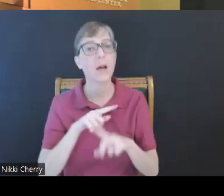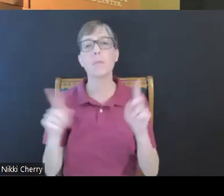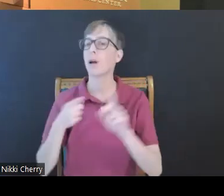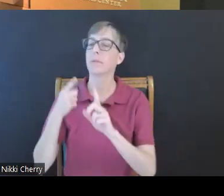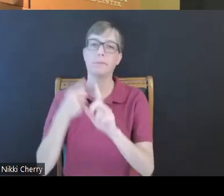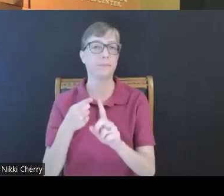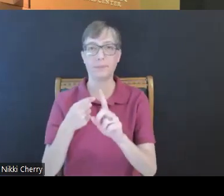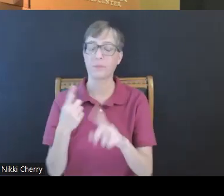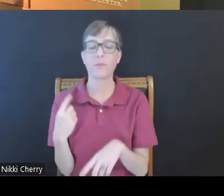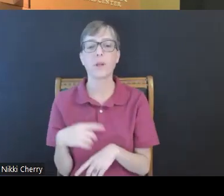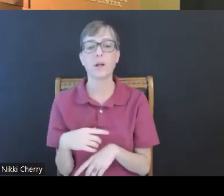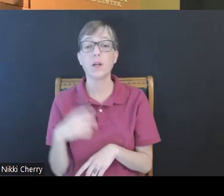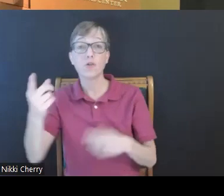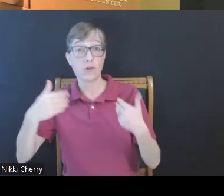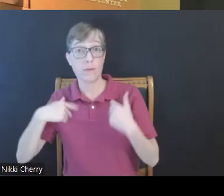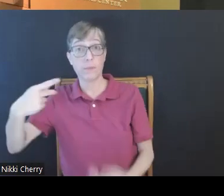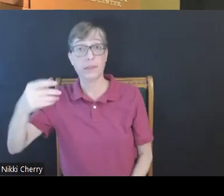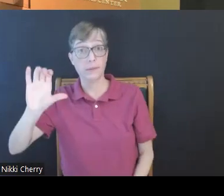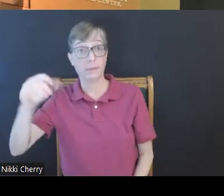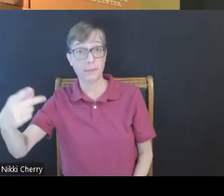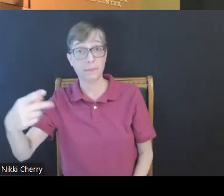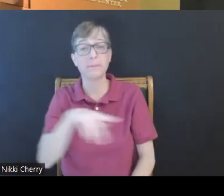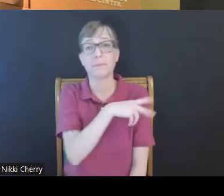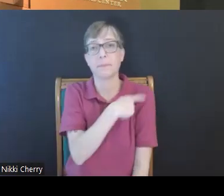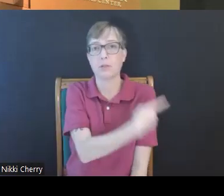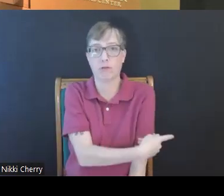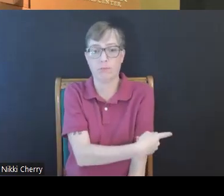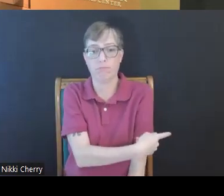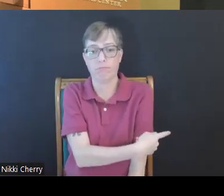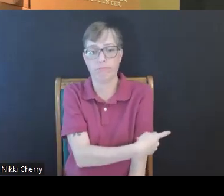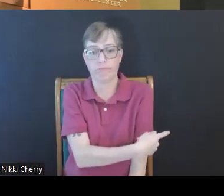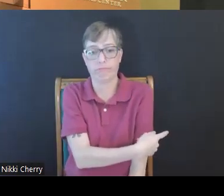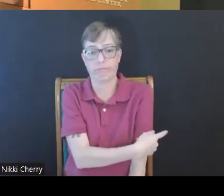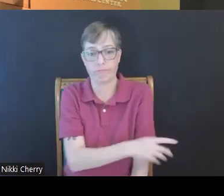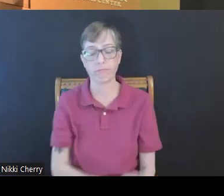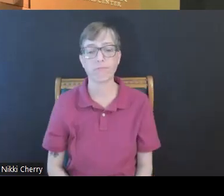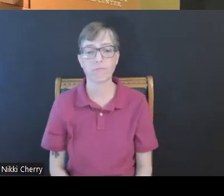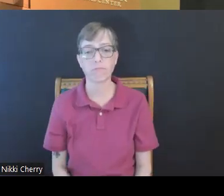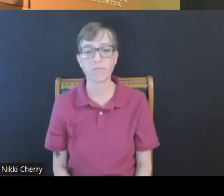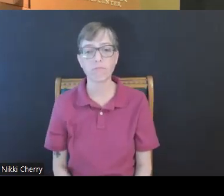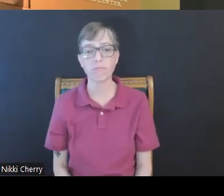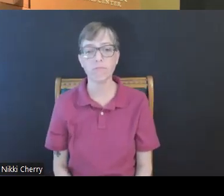provider uh and a patient uh and what we said is that person needs some help because on their